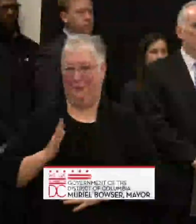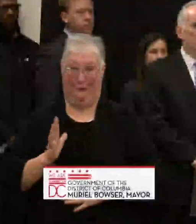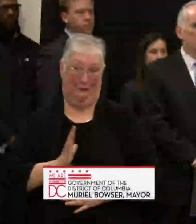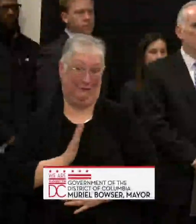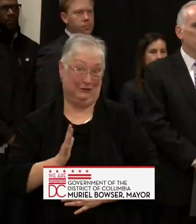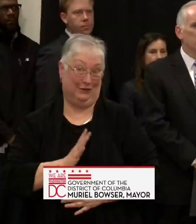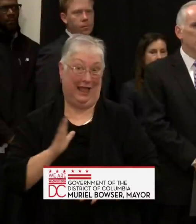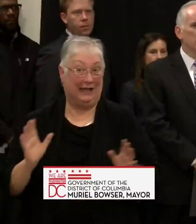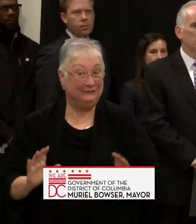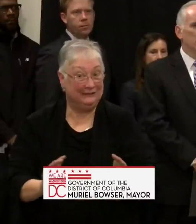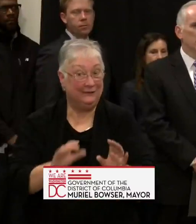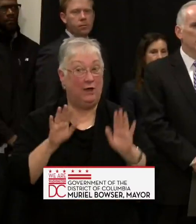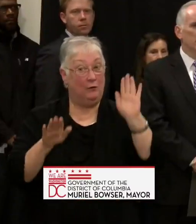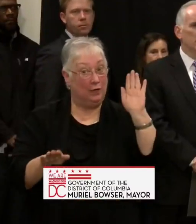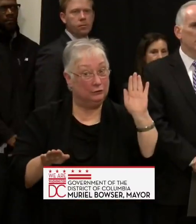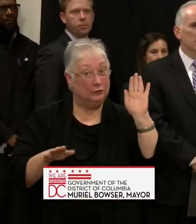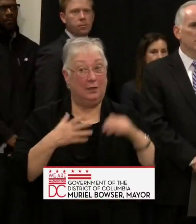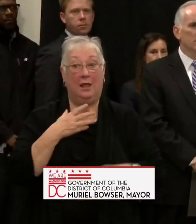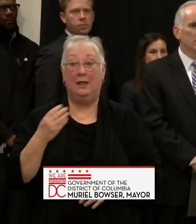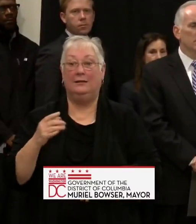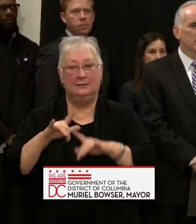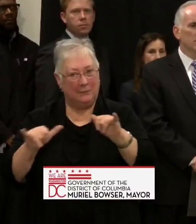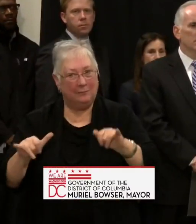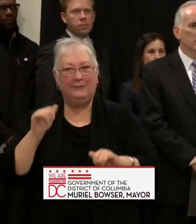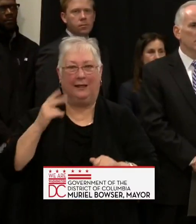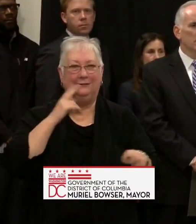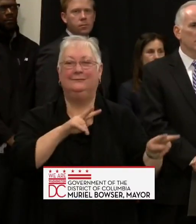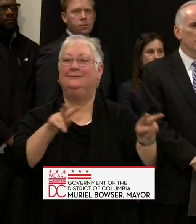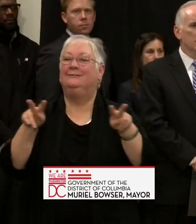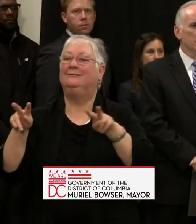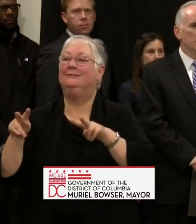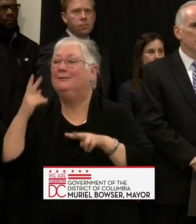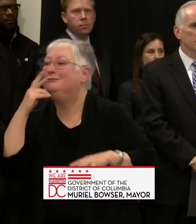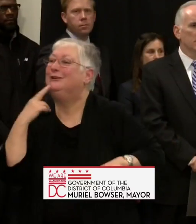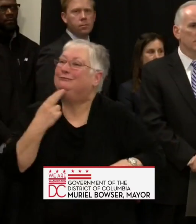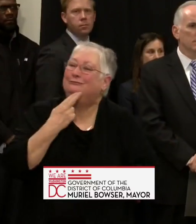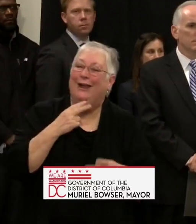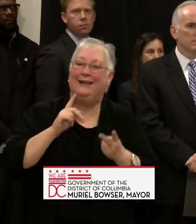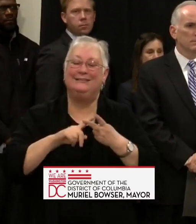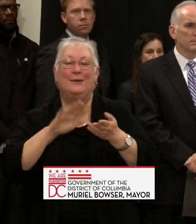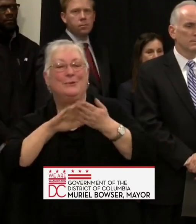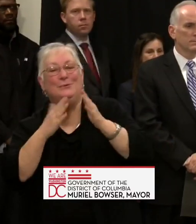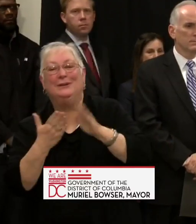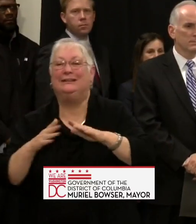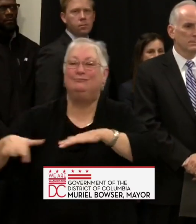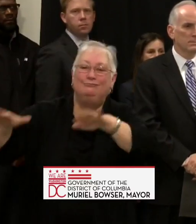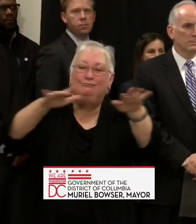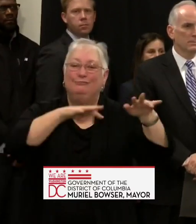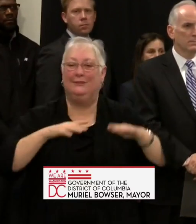INAUGURATION BUT GET A CHANCE TO SEE OUR RESTAURANTS, NEIGHBORHOODS AND COMMUNITIES AND THANK YOU FOR SPREADING THE